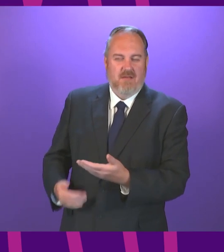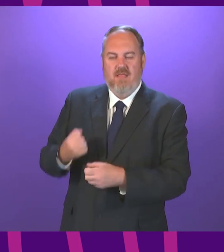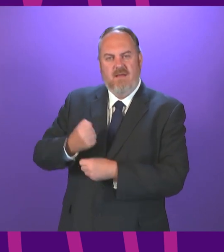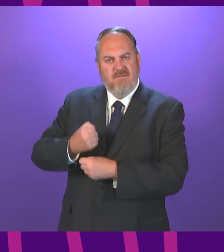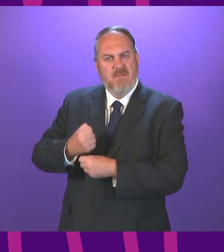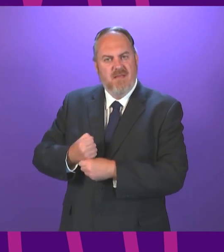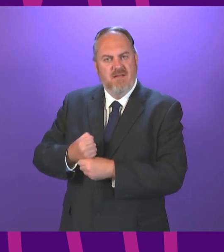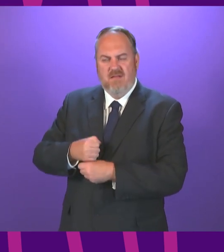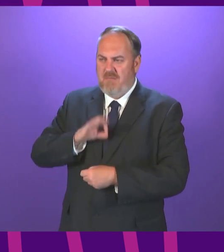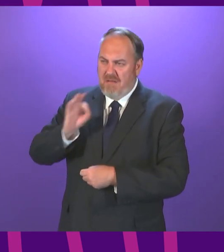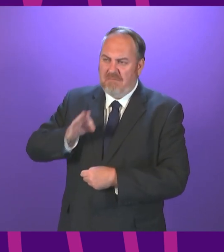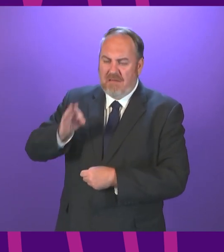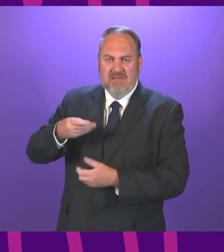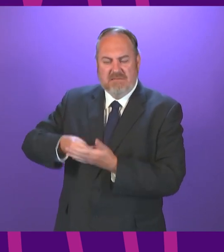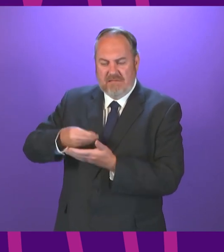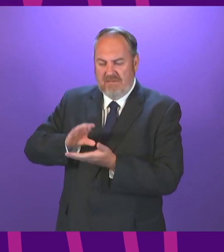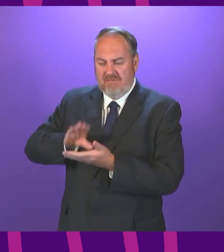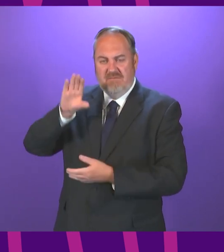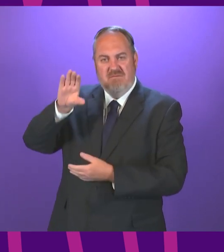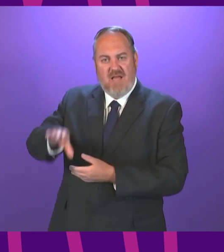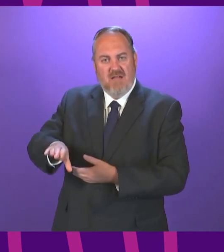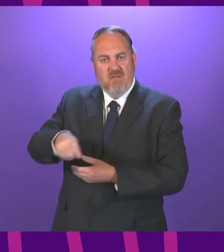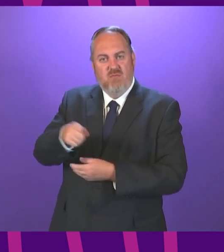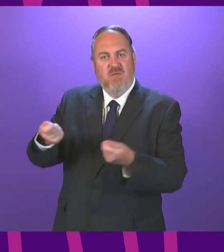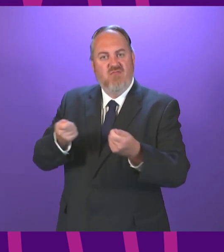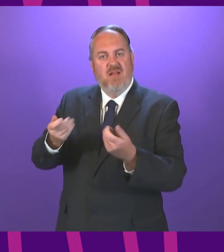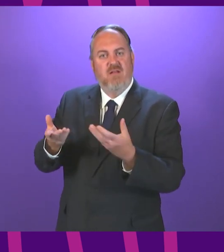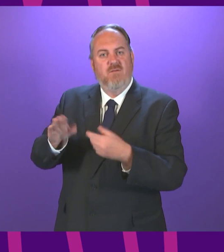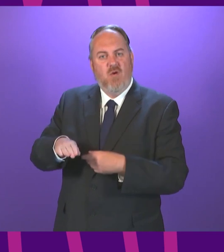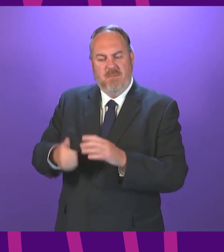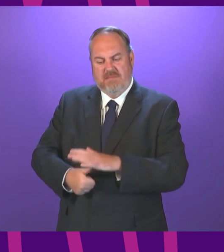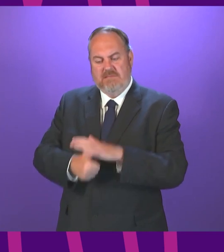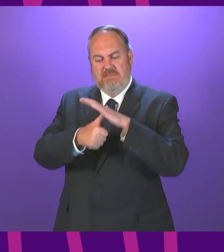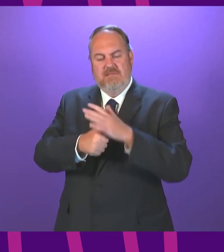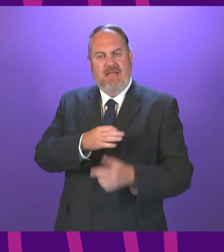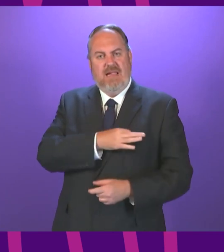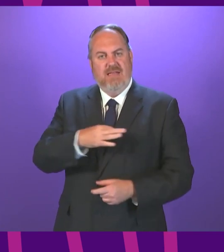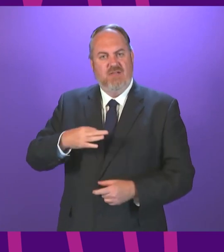a fund that is managed by a dedicated team of clinicians to allow the NHS to bring treatment